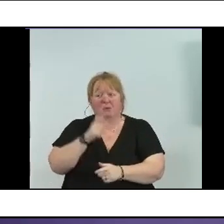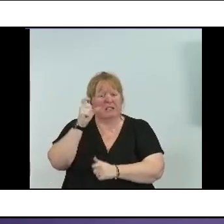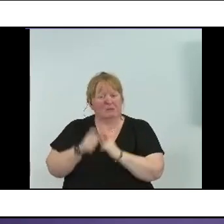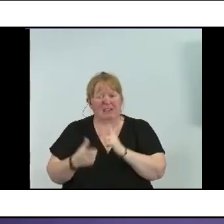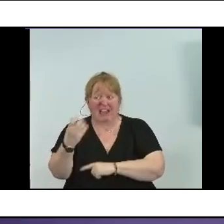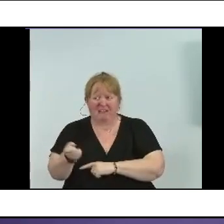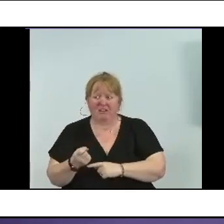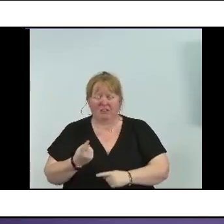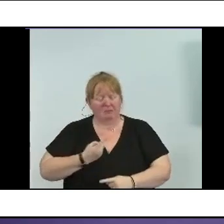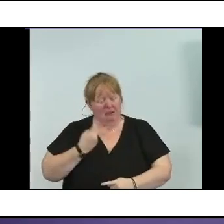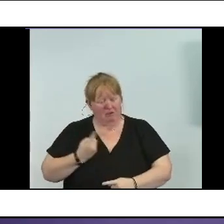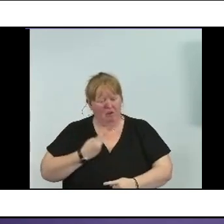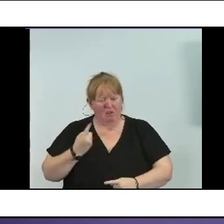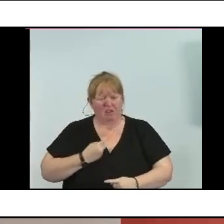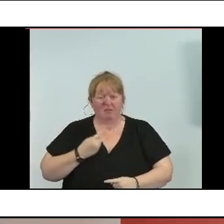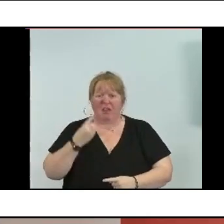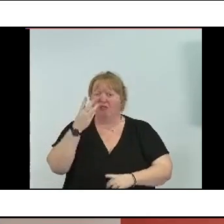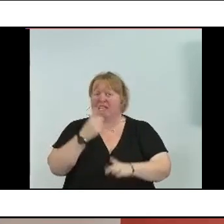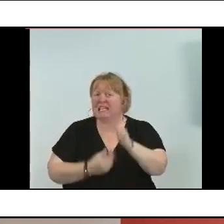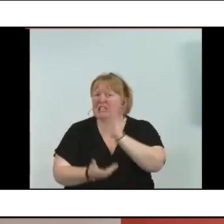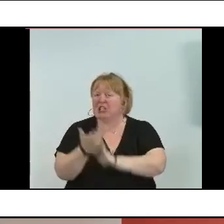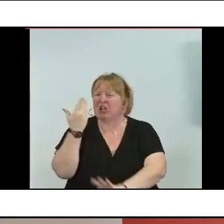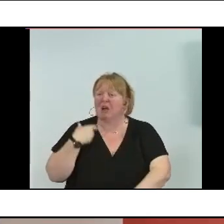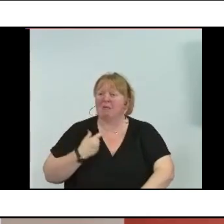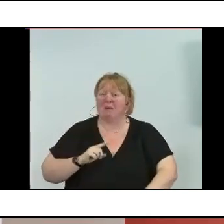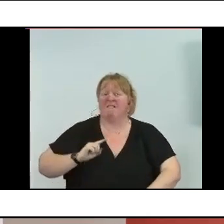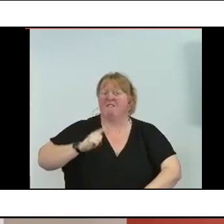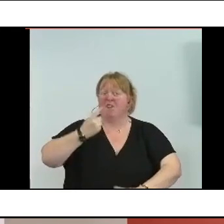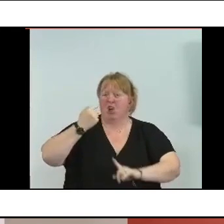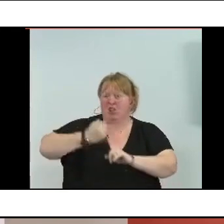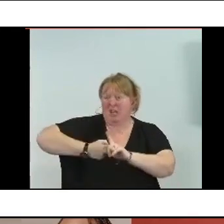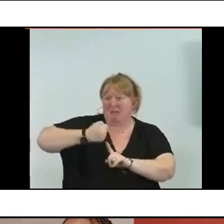to be yourself. About three years ago, I was in my first campaign, which made me,